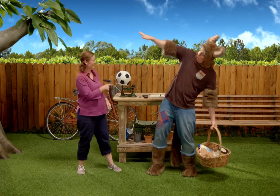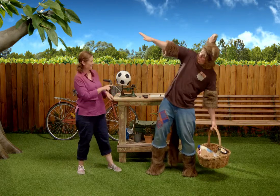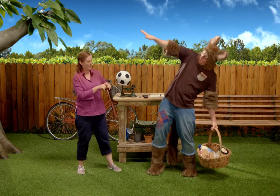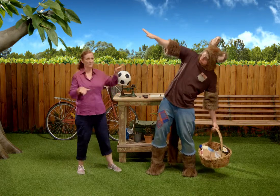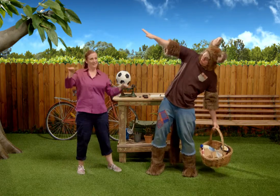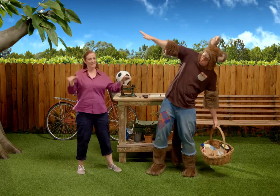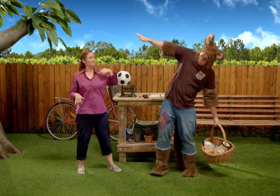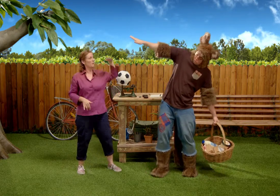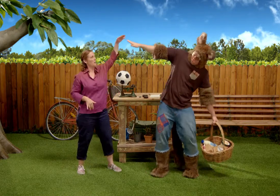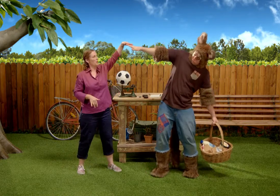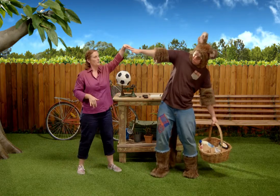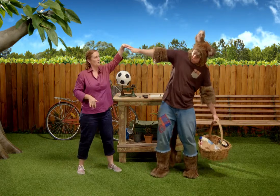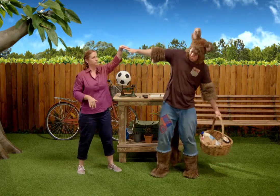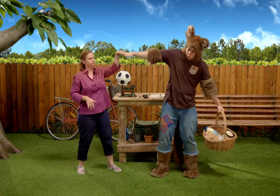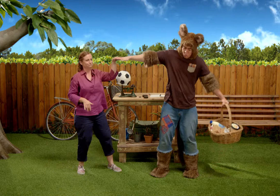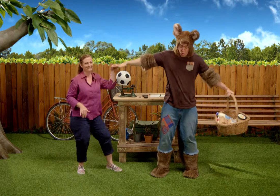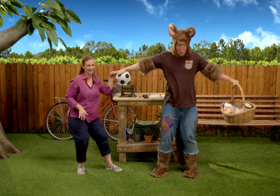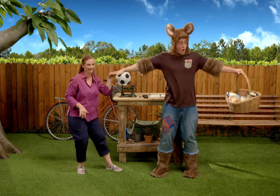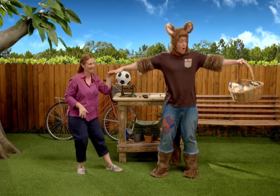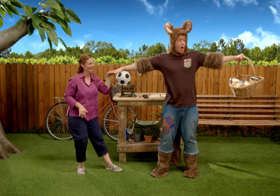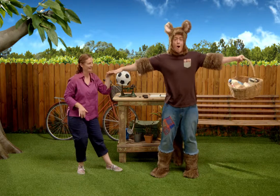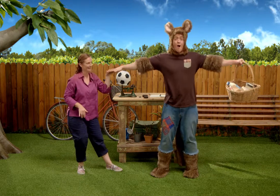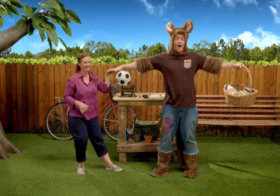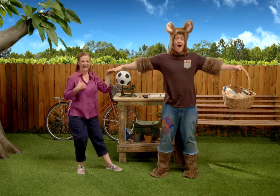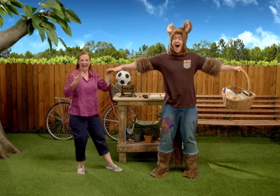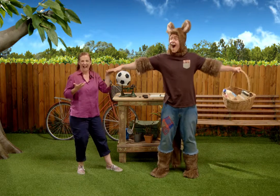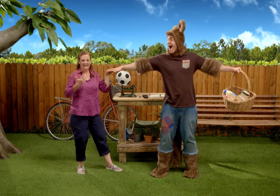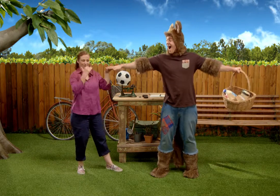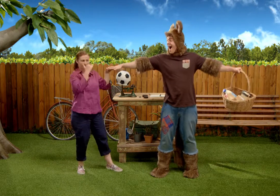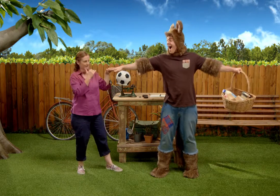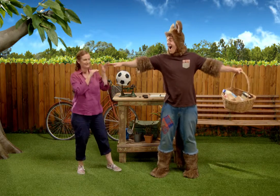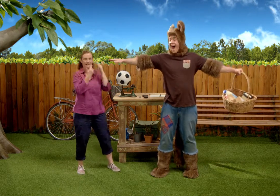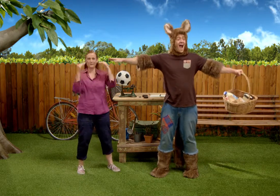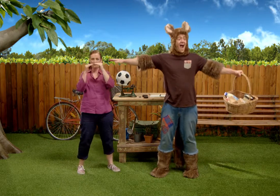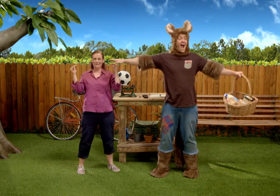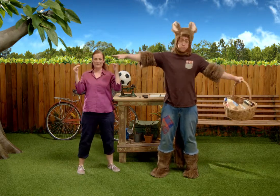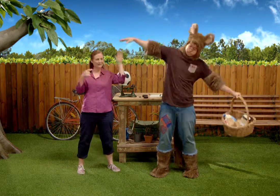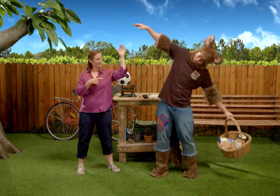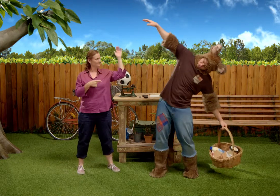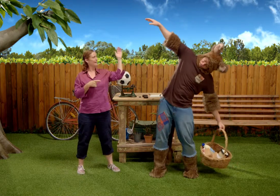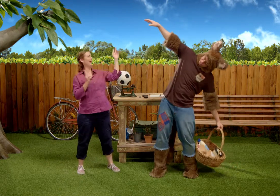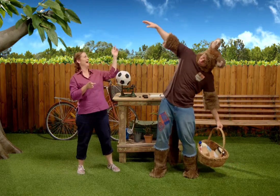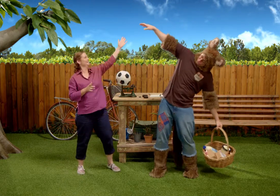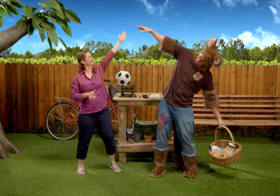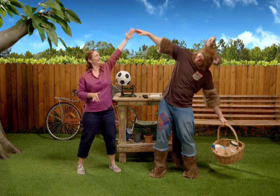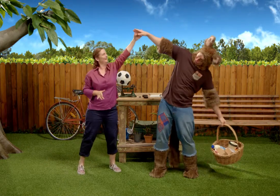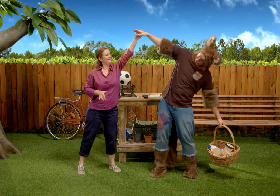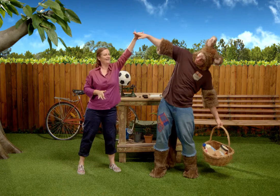Look, I'm the scales. I'll balance you out. There, now you're even. Oh!